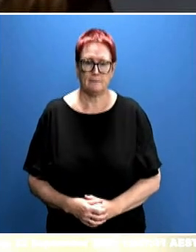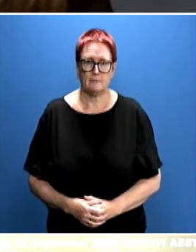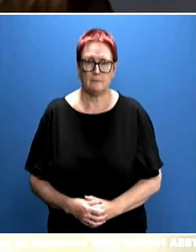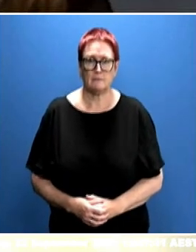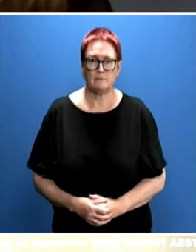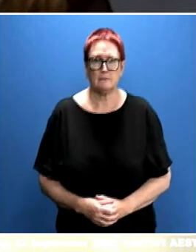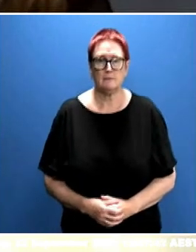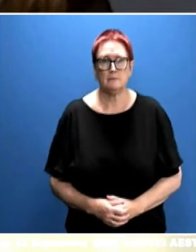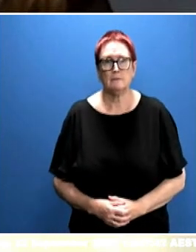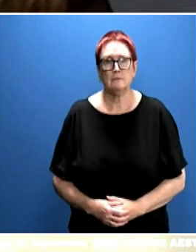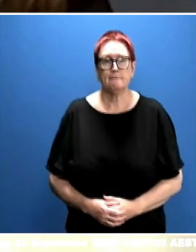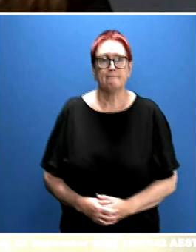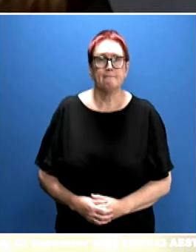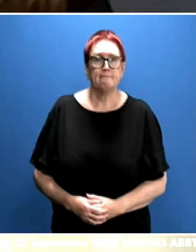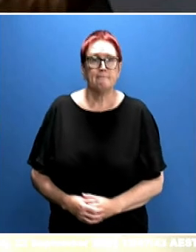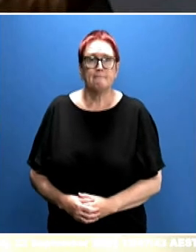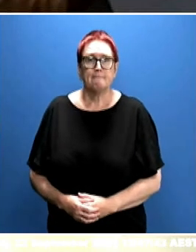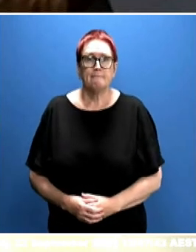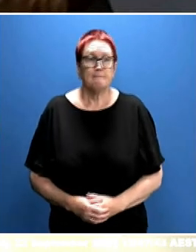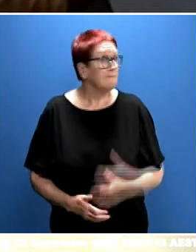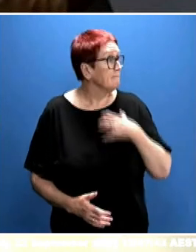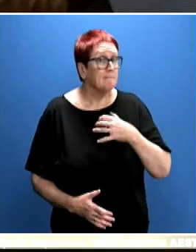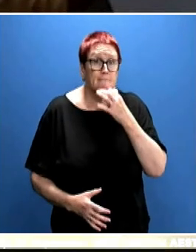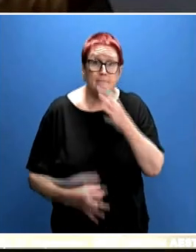Was there anything further that you wanted to ask, Commissioner Galbally?